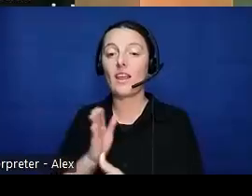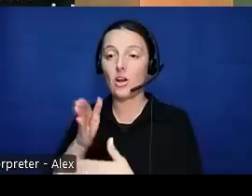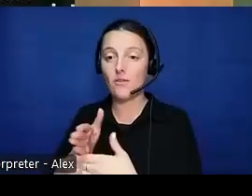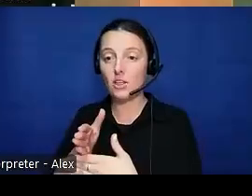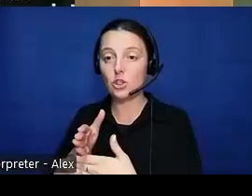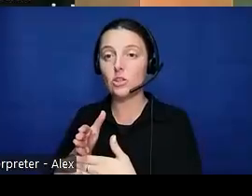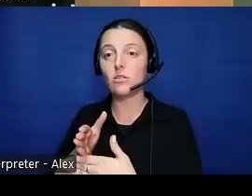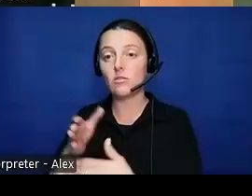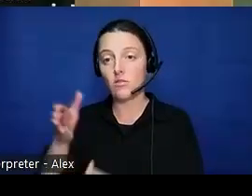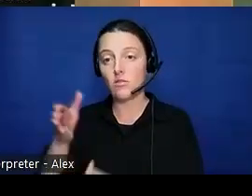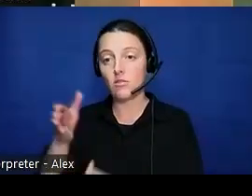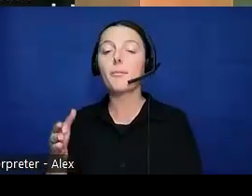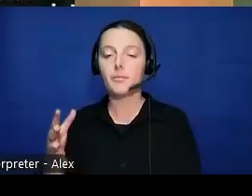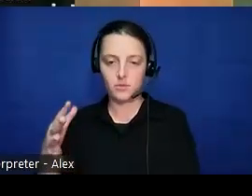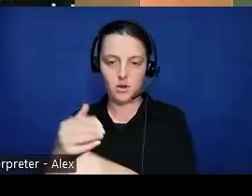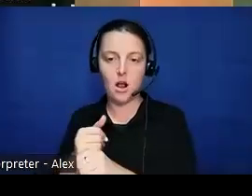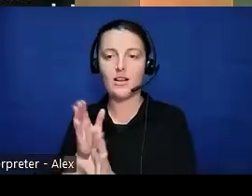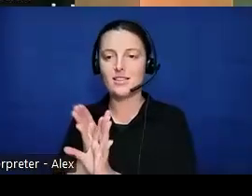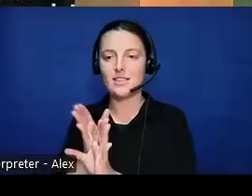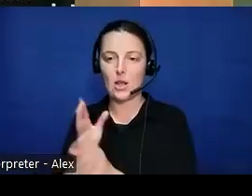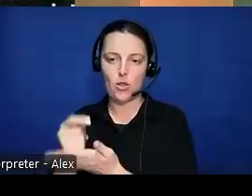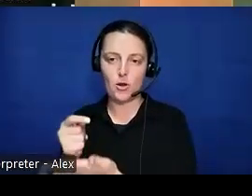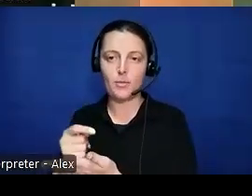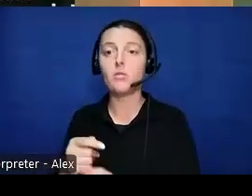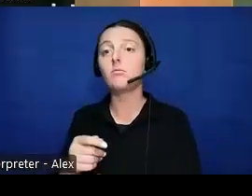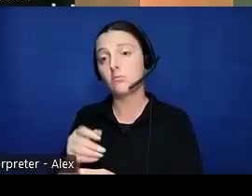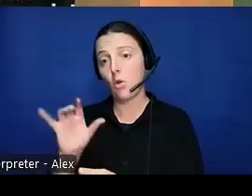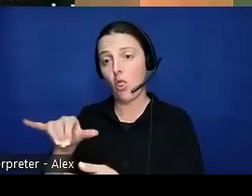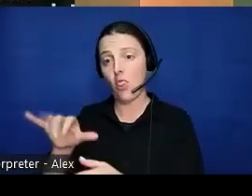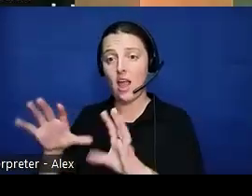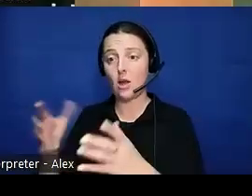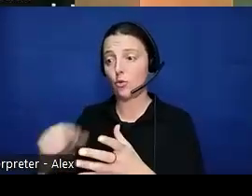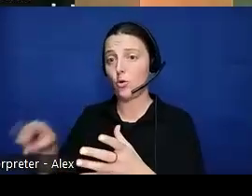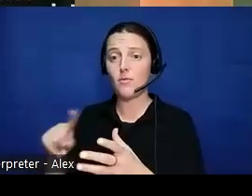And what they were saying was that the group that got the psychotherapy lived much longer. You know,